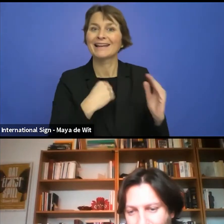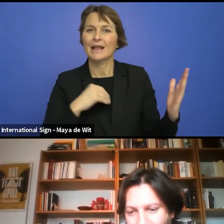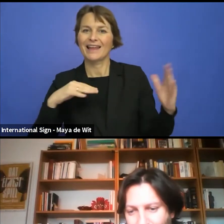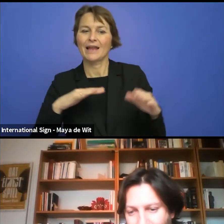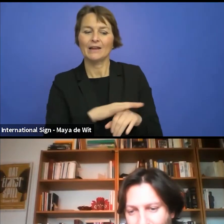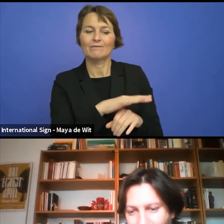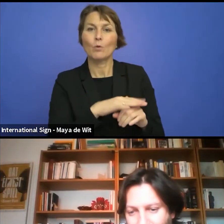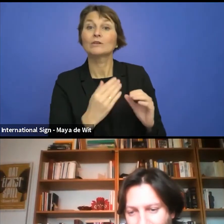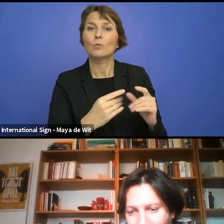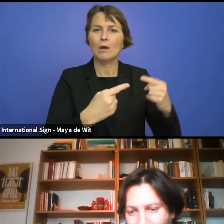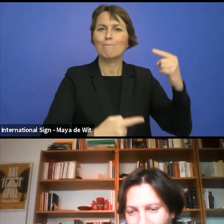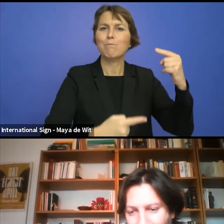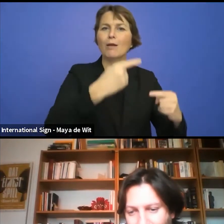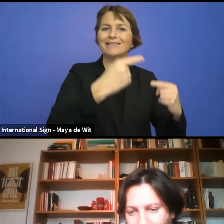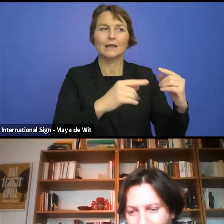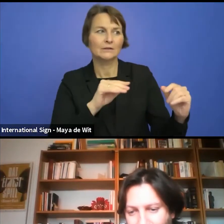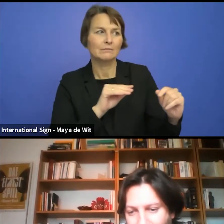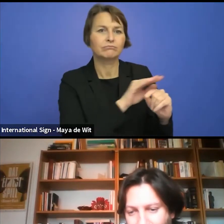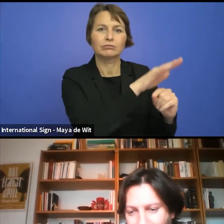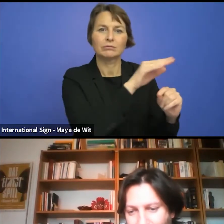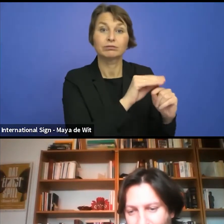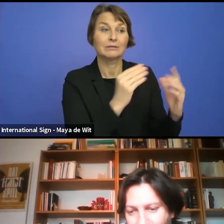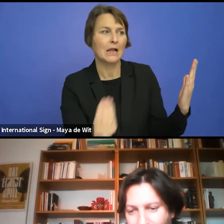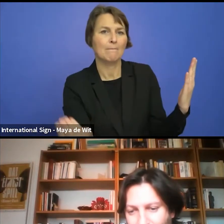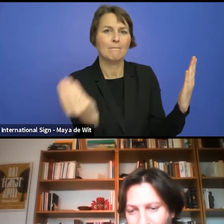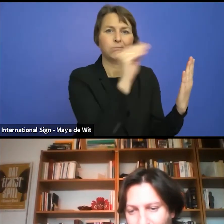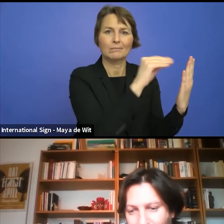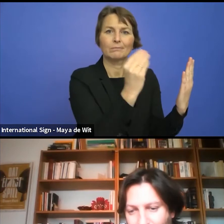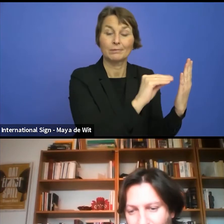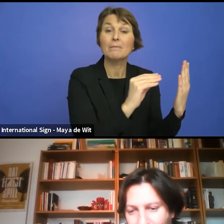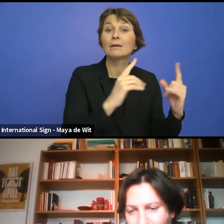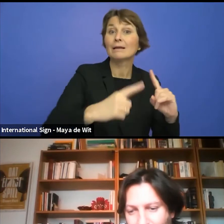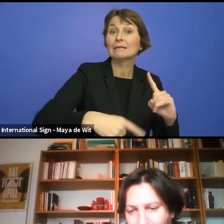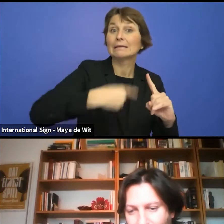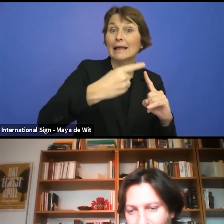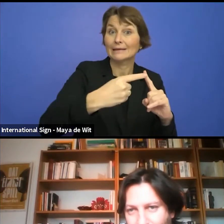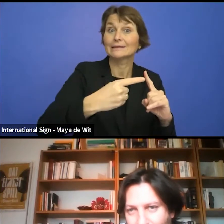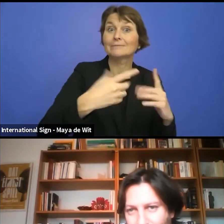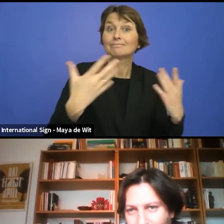deepened and also taken to the next level. Our second conclusion is that the pan-European